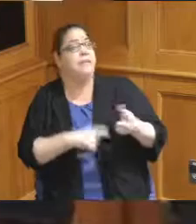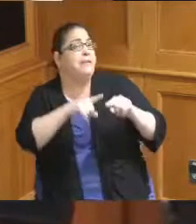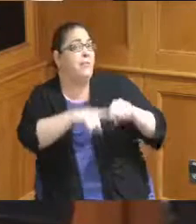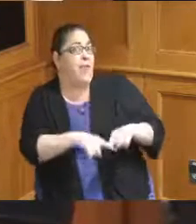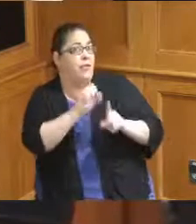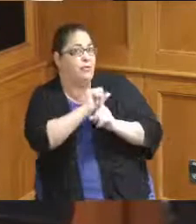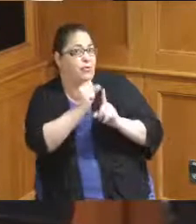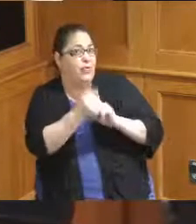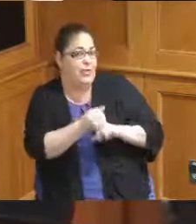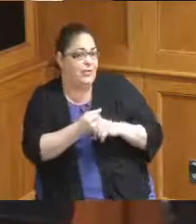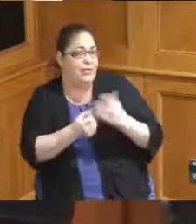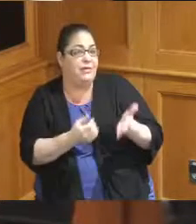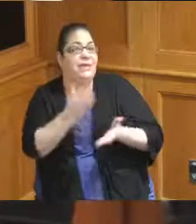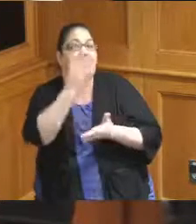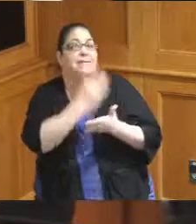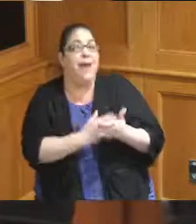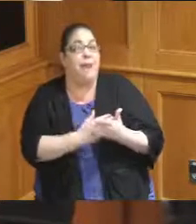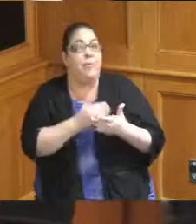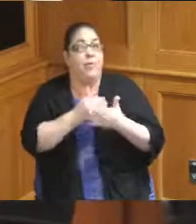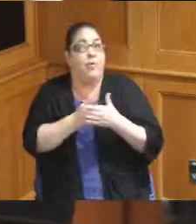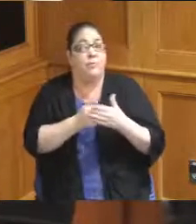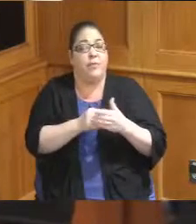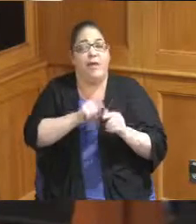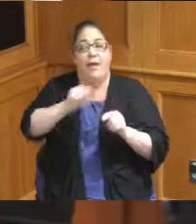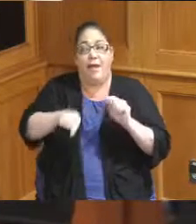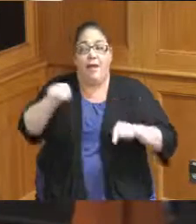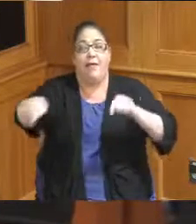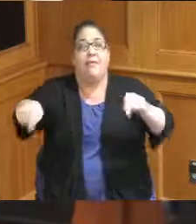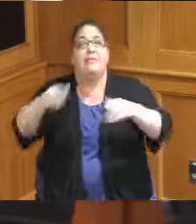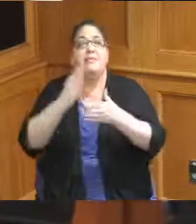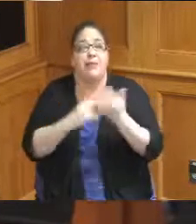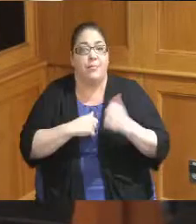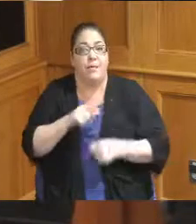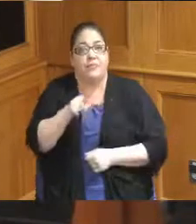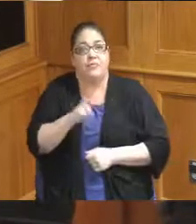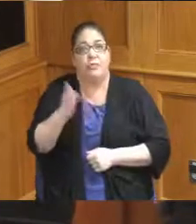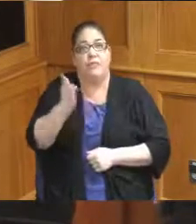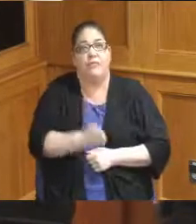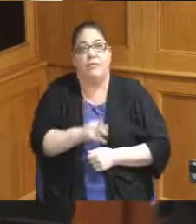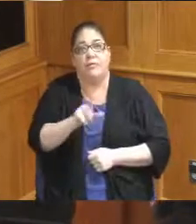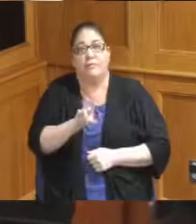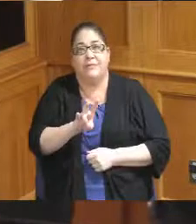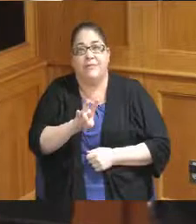some of the jurisdictions have on duty 24-hour staff it would really depend on the the the the